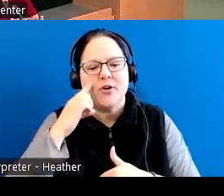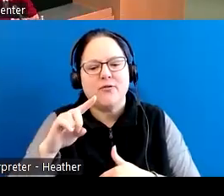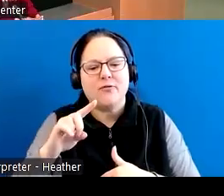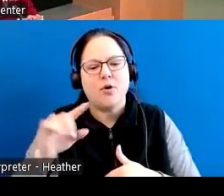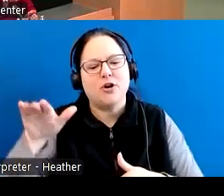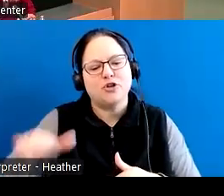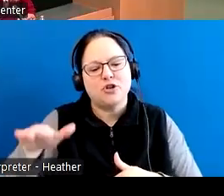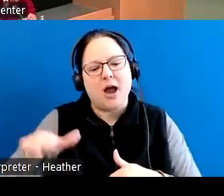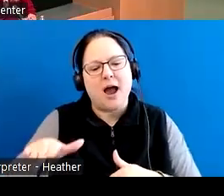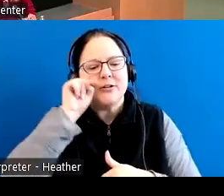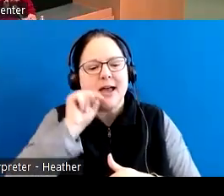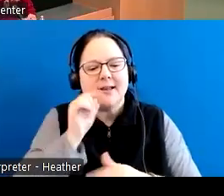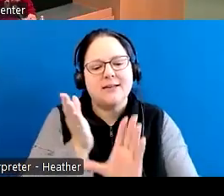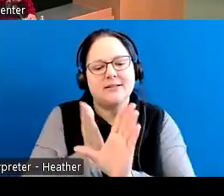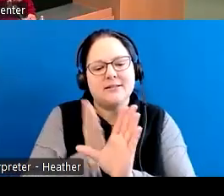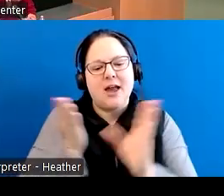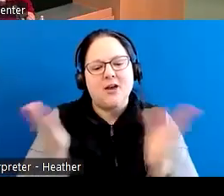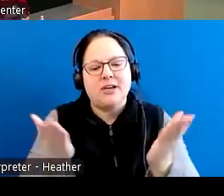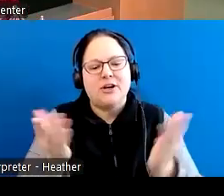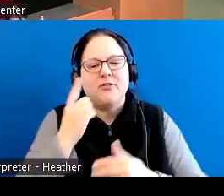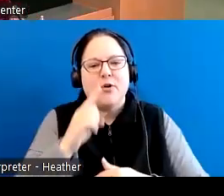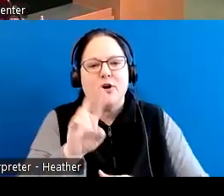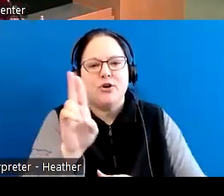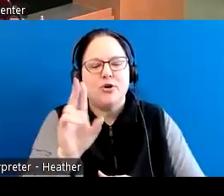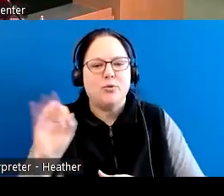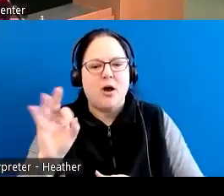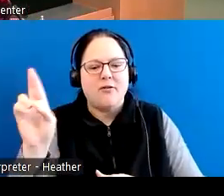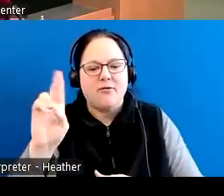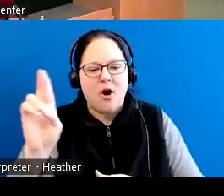and chief of Kalisano Children's Hospital. And I'm going to introduce our grand rounds